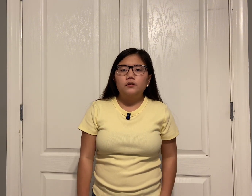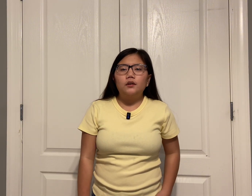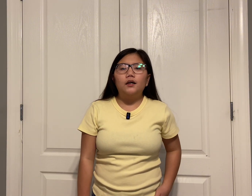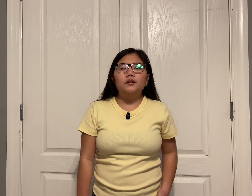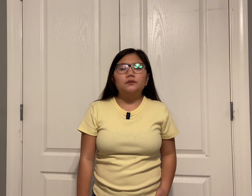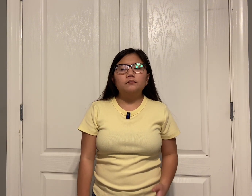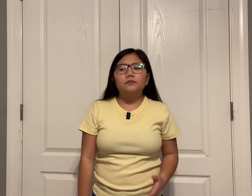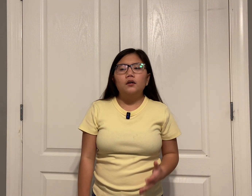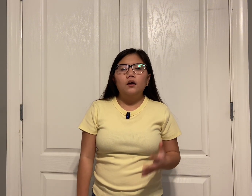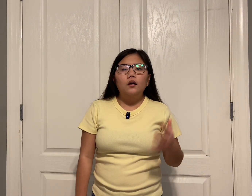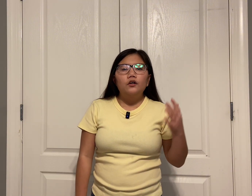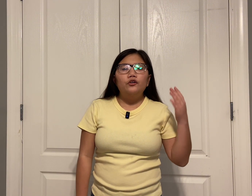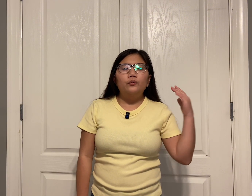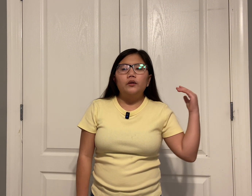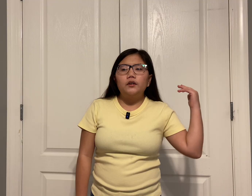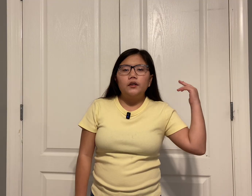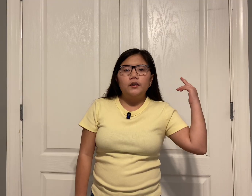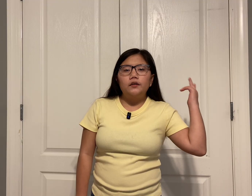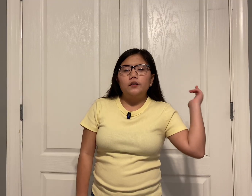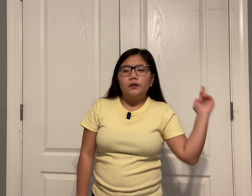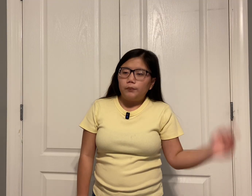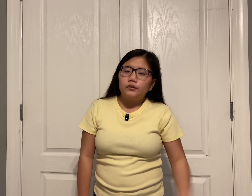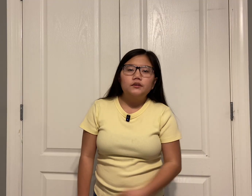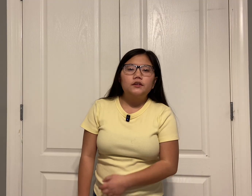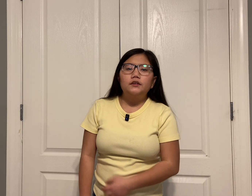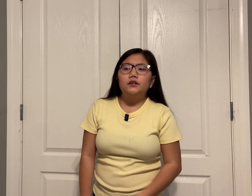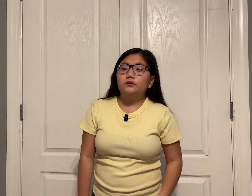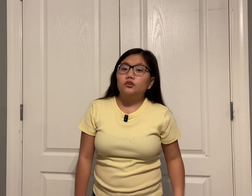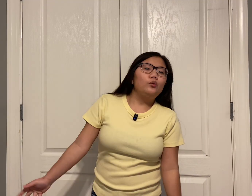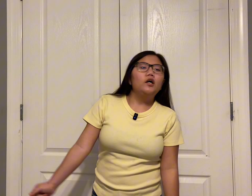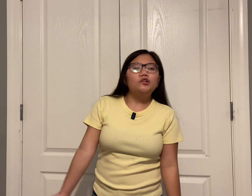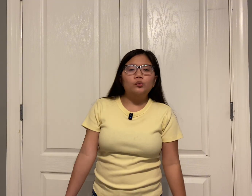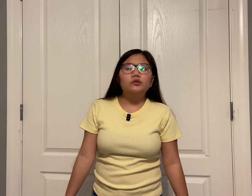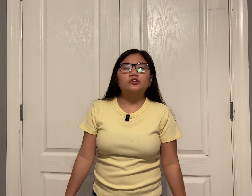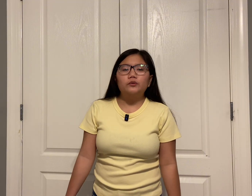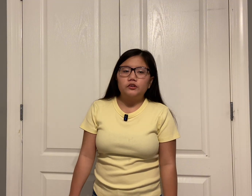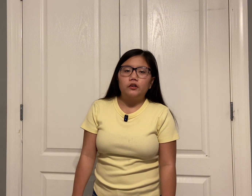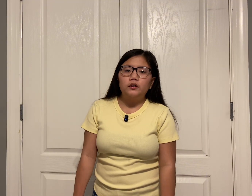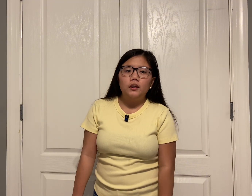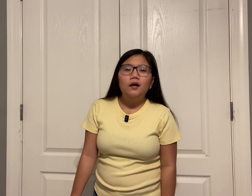I am doing an American Sign Language tutorial to a song.